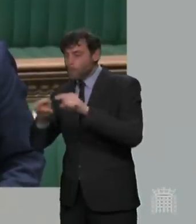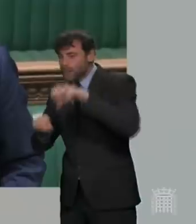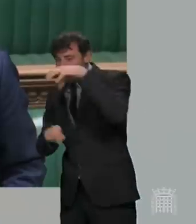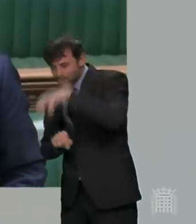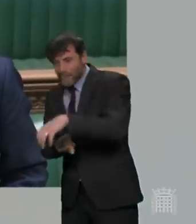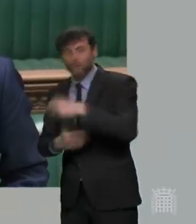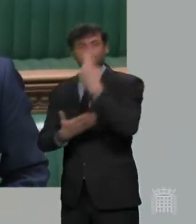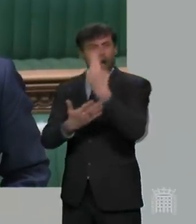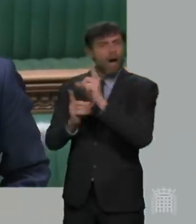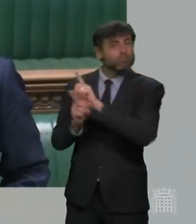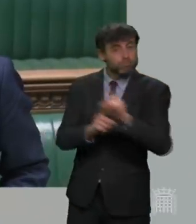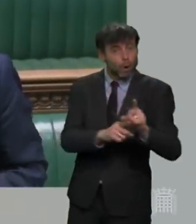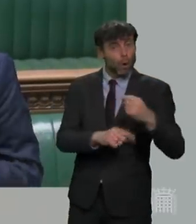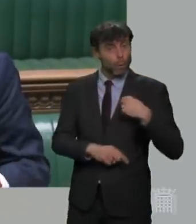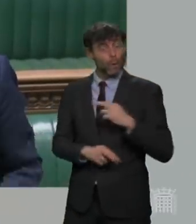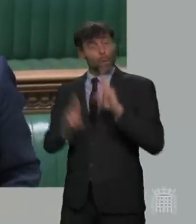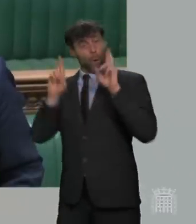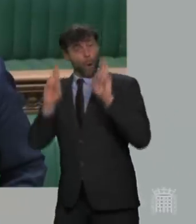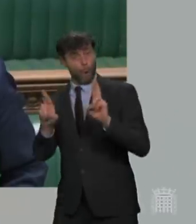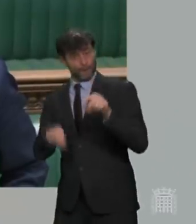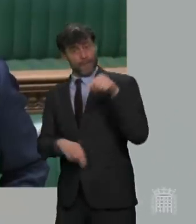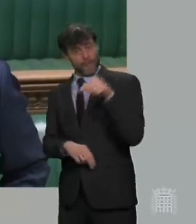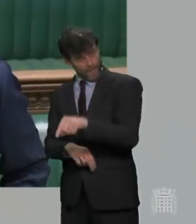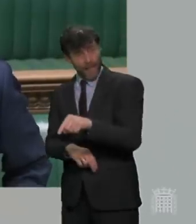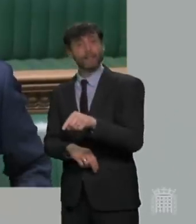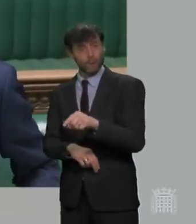benefit and the cultural enrichment of young people up and down the country.